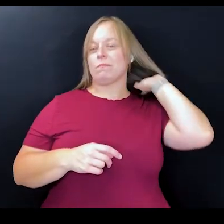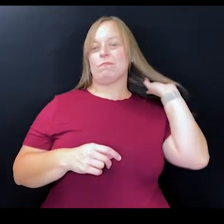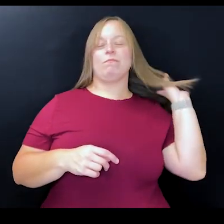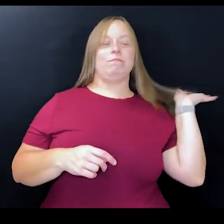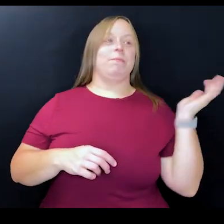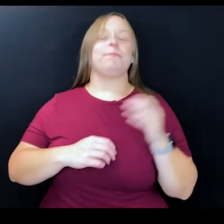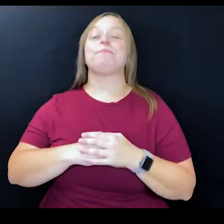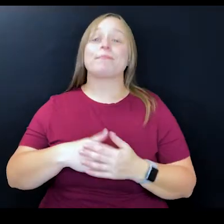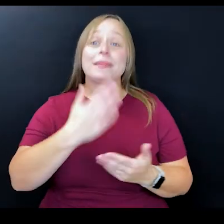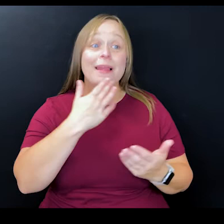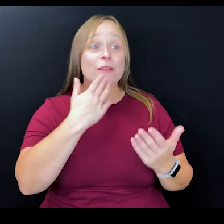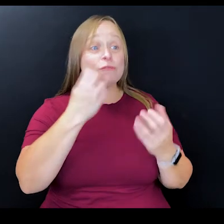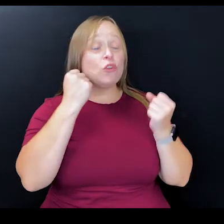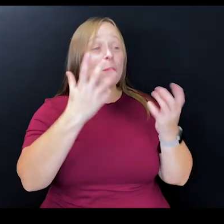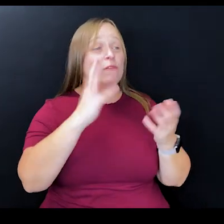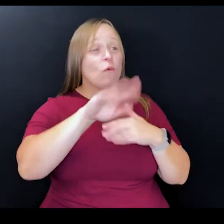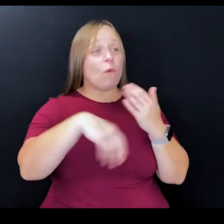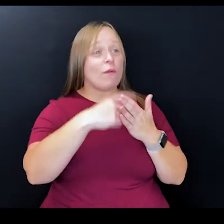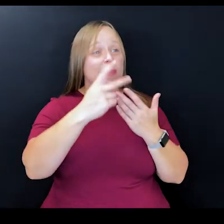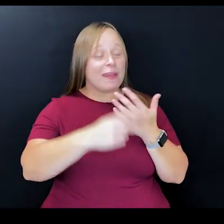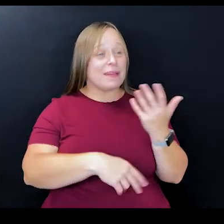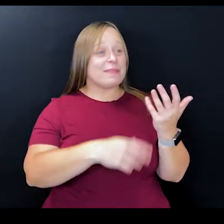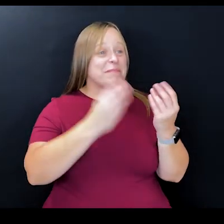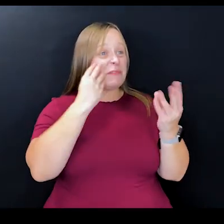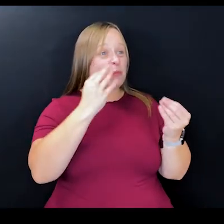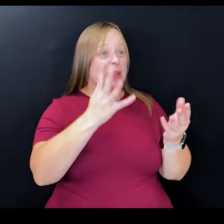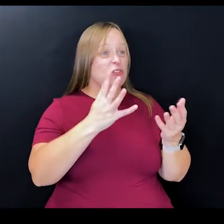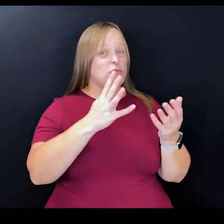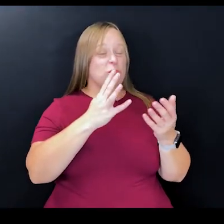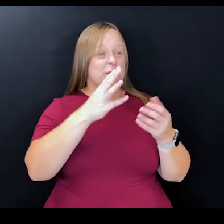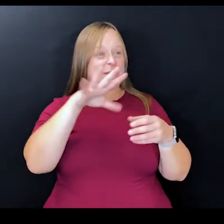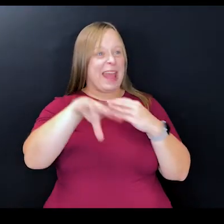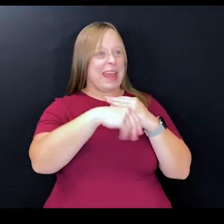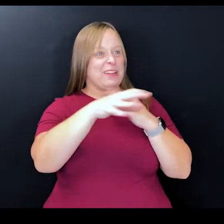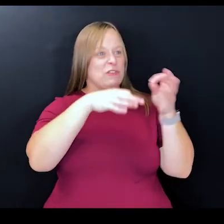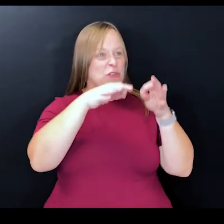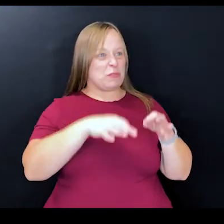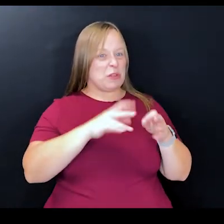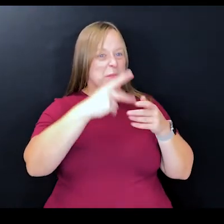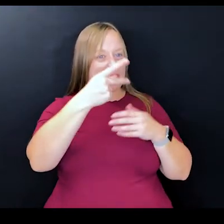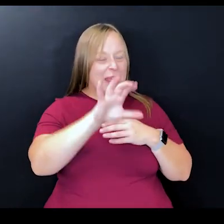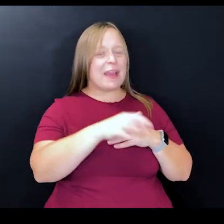Thank you so much for all of that information. We'll be sure to track that in the description of the podcast.